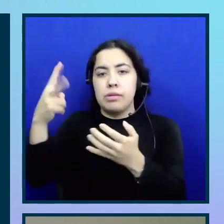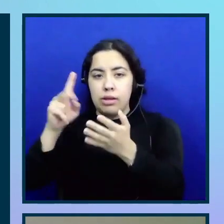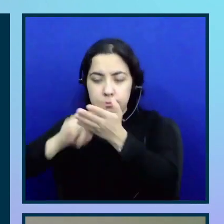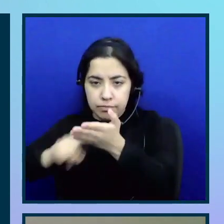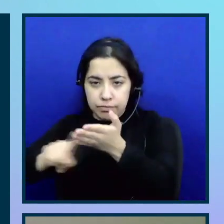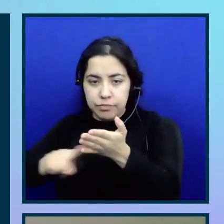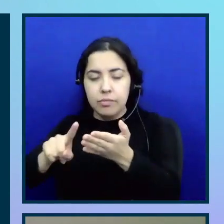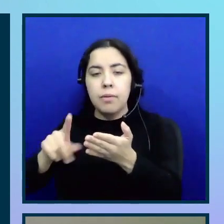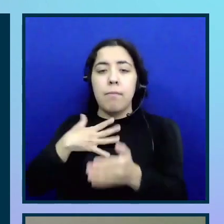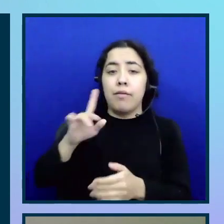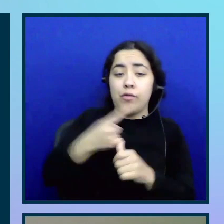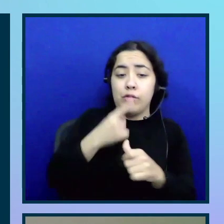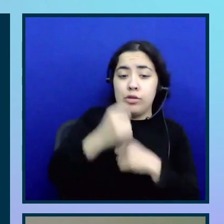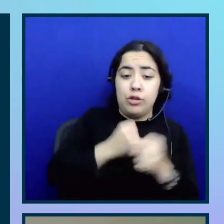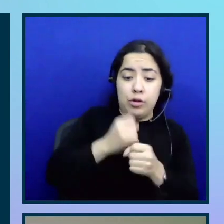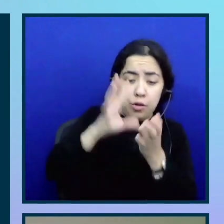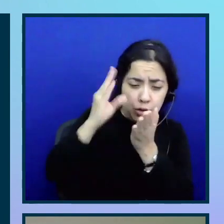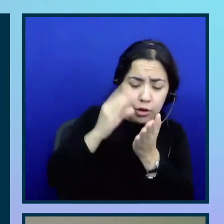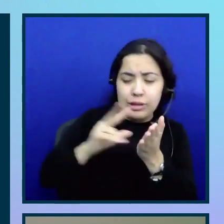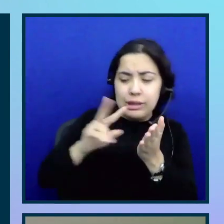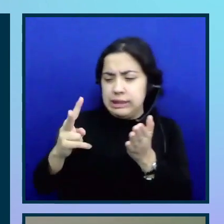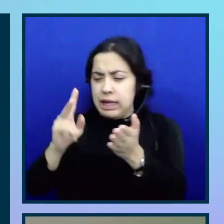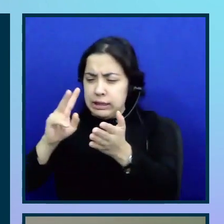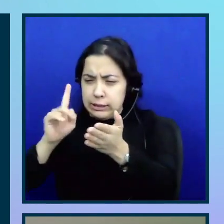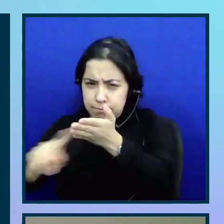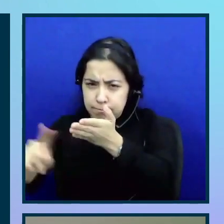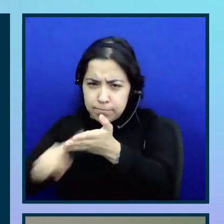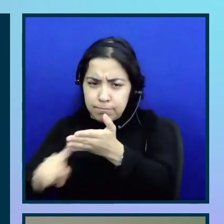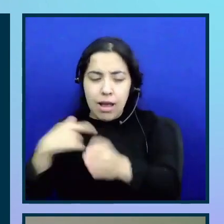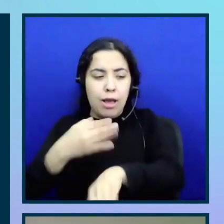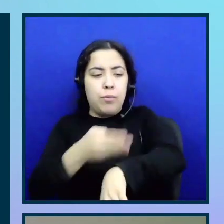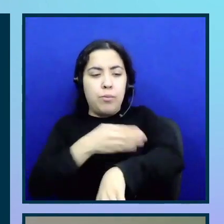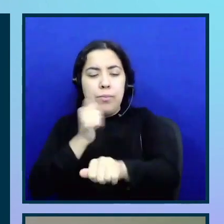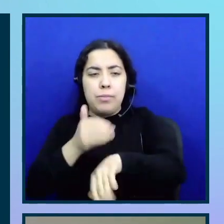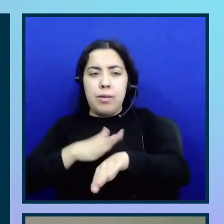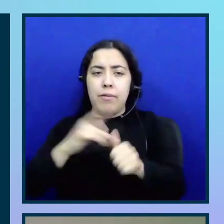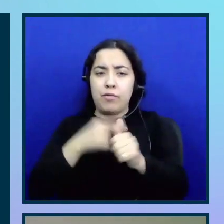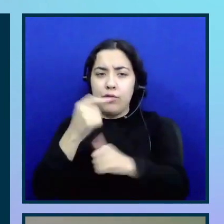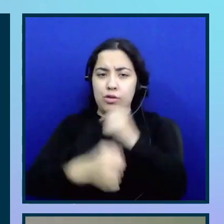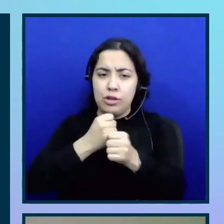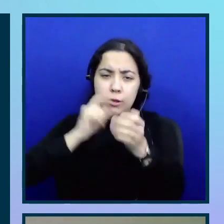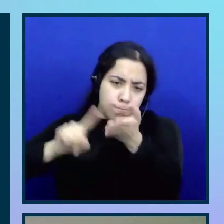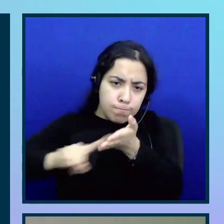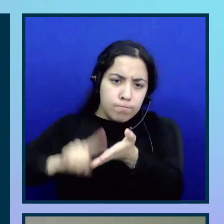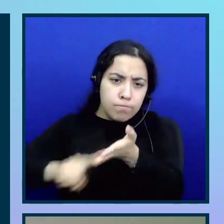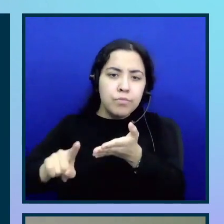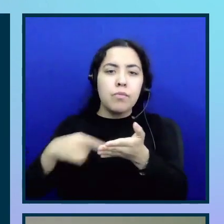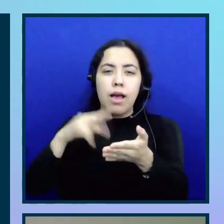from the first, and I looked at a lot of things besides selection, but within the area of selection, I looked at row selection versus cell selection.